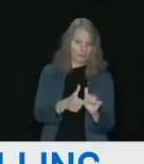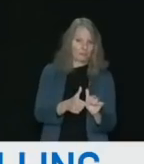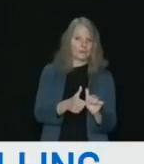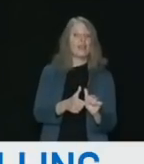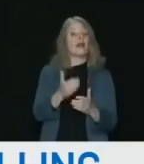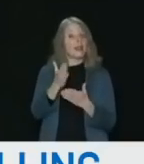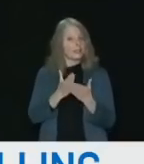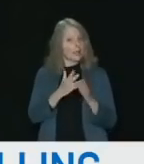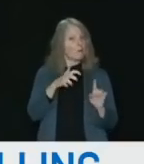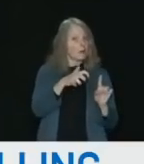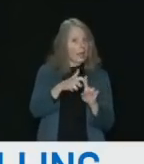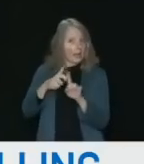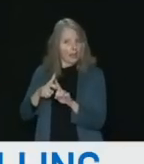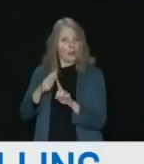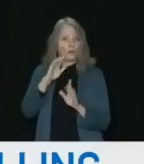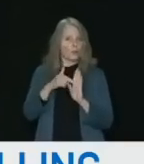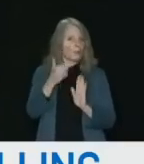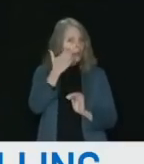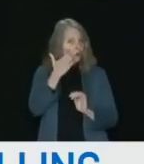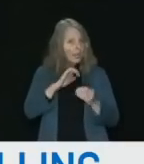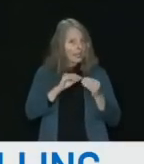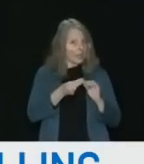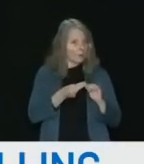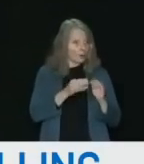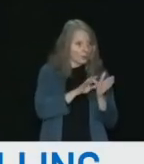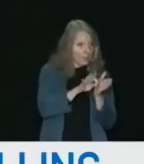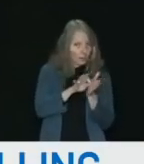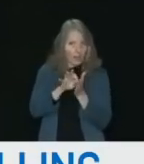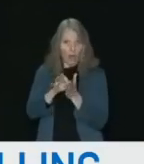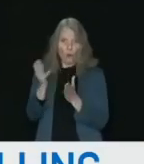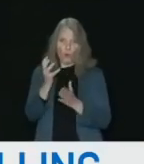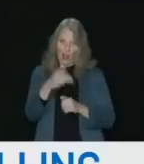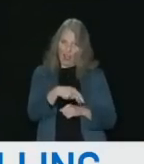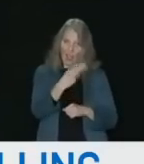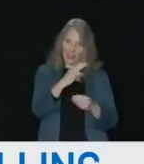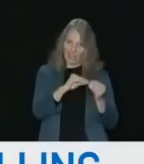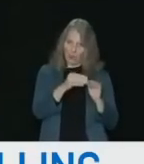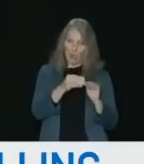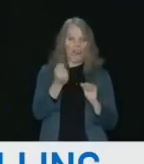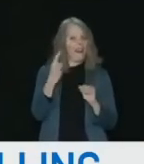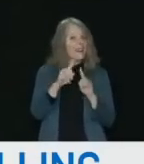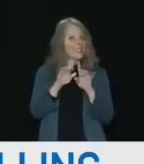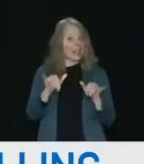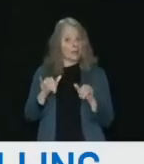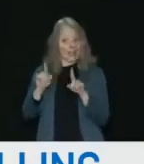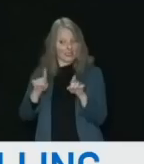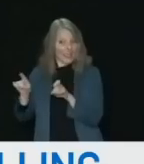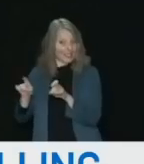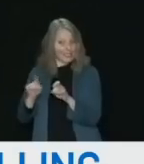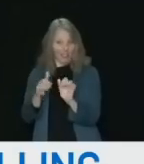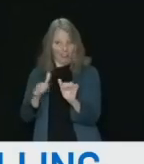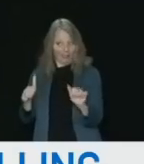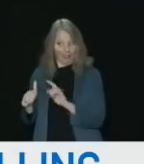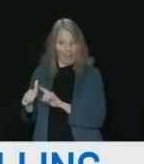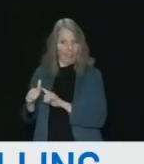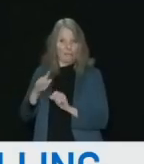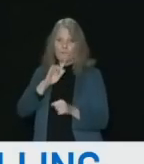CASES THAT HAS EXCEEDED TESTING PART IN MANY AREAS OF THE